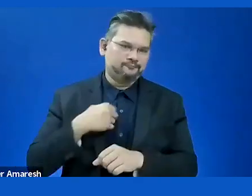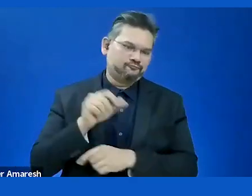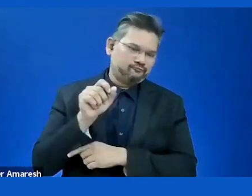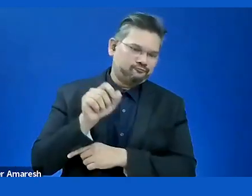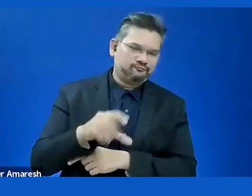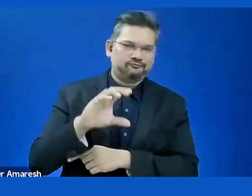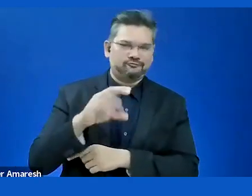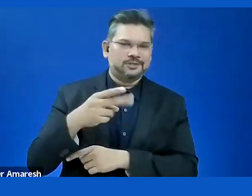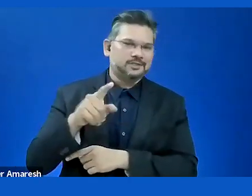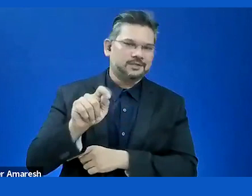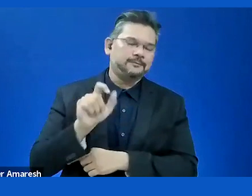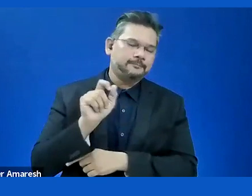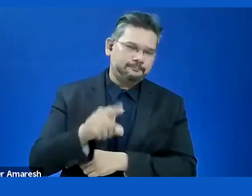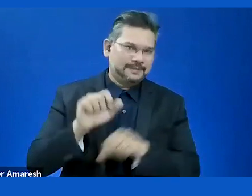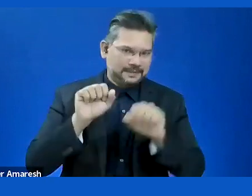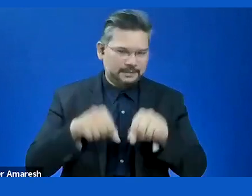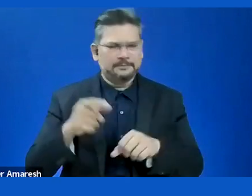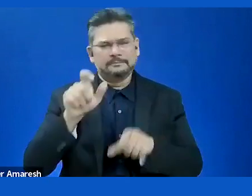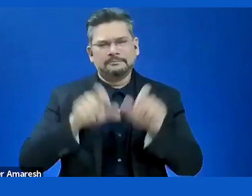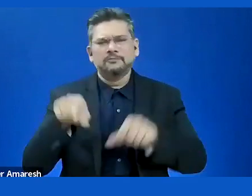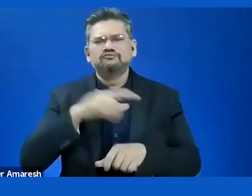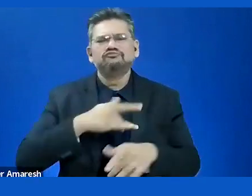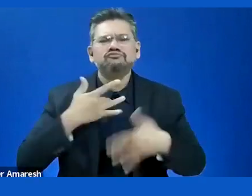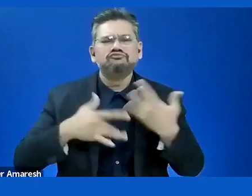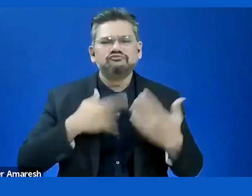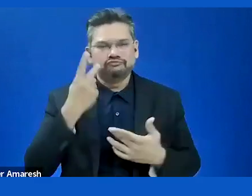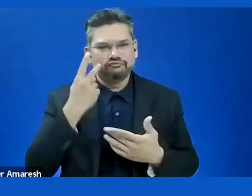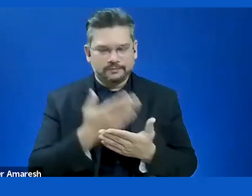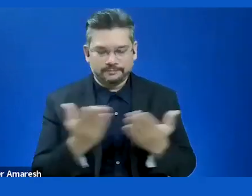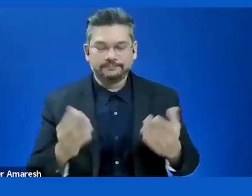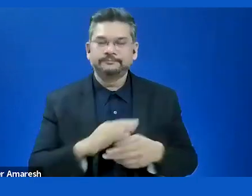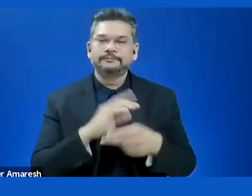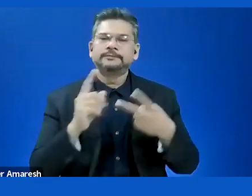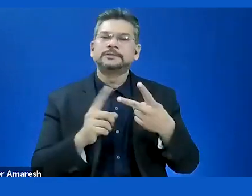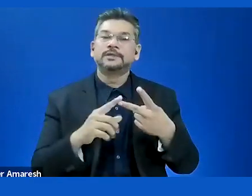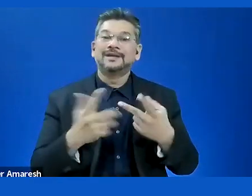a cross section between accessibility and languages. We recognize the importance of